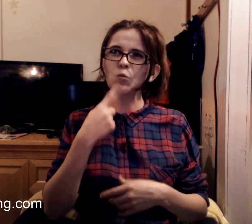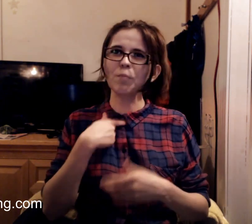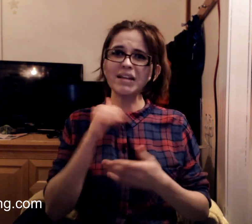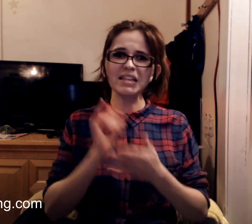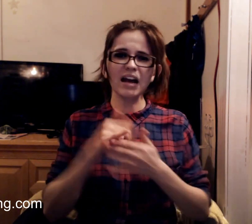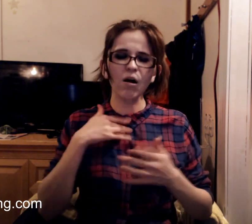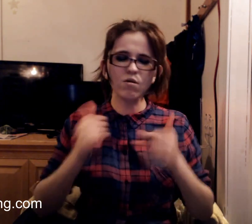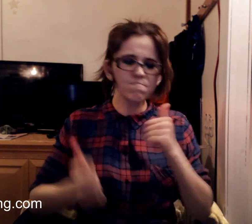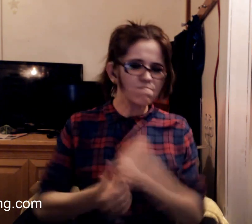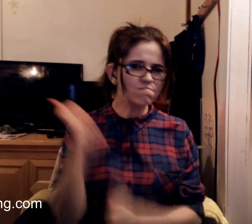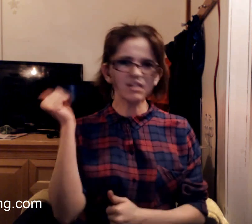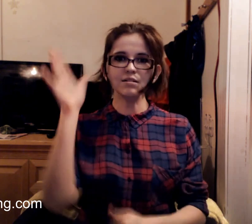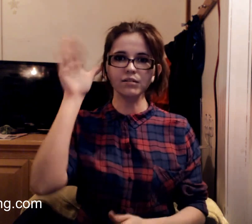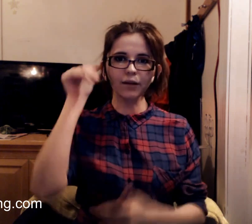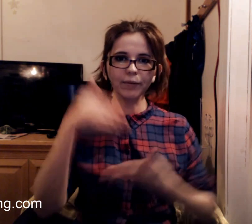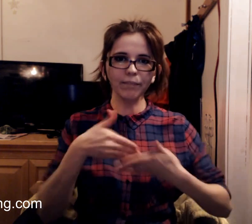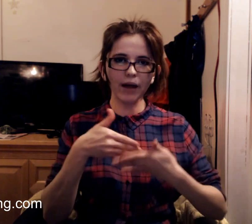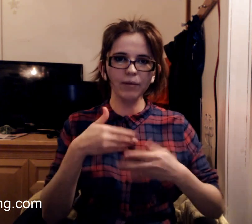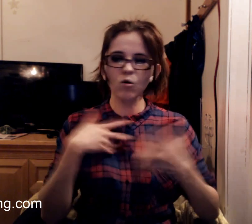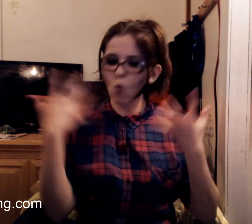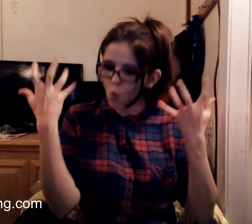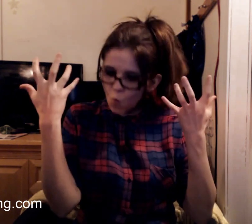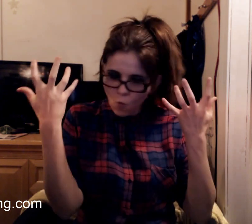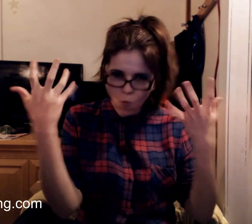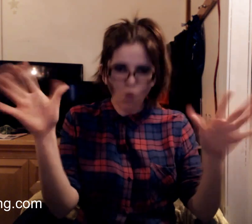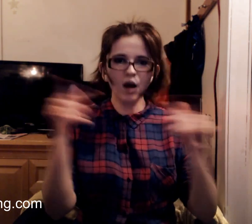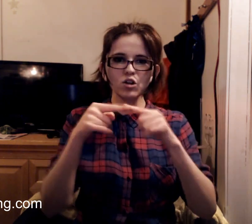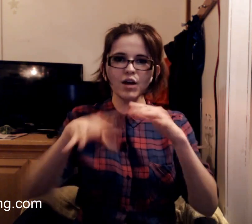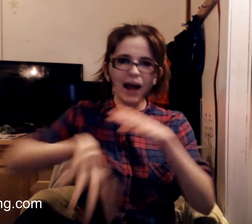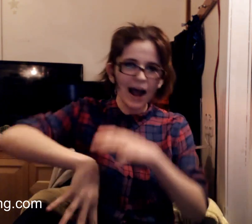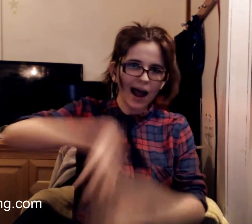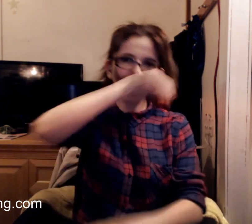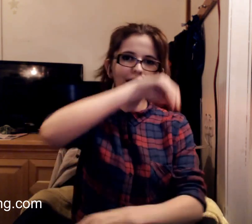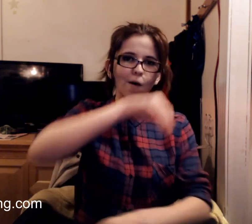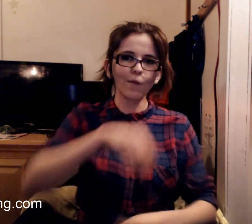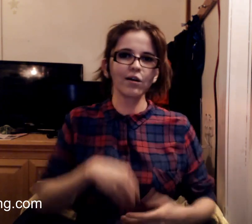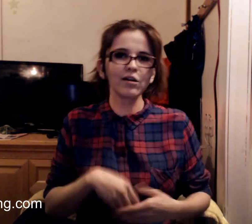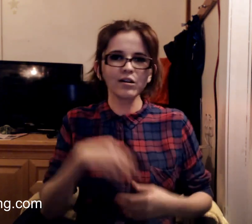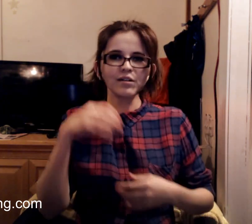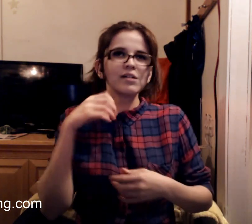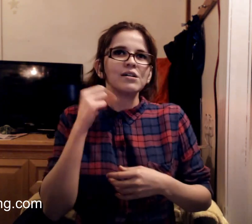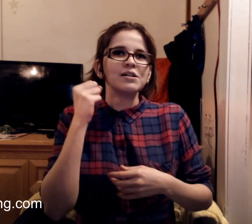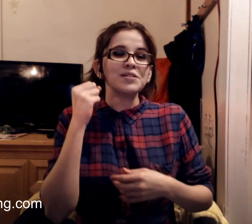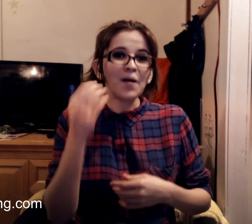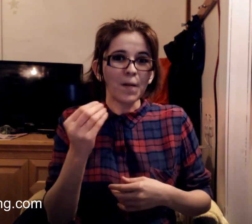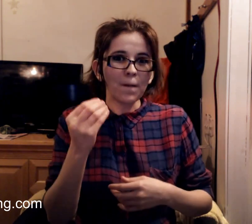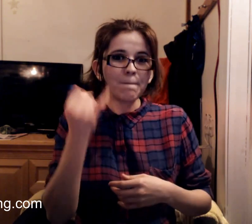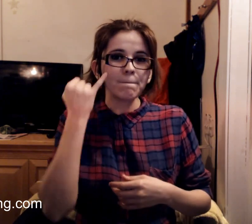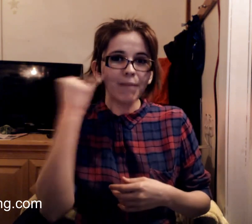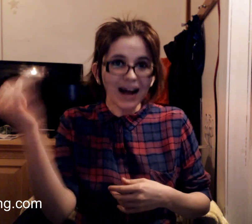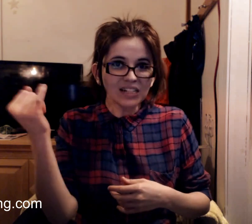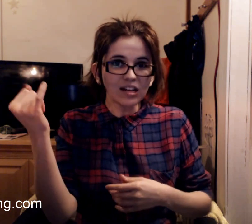She mentioned that I was the most stubborn baby in labor and in the delivery department. A baby that refused to come out. So, imagine that -